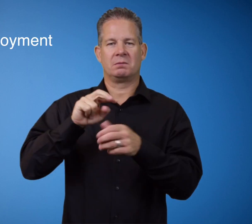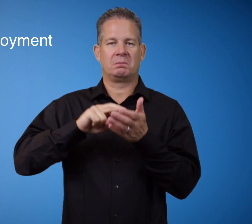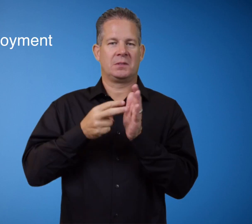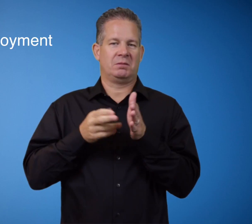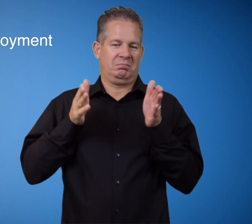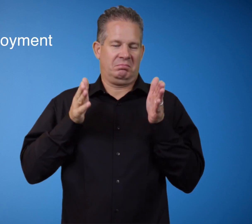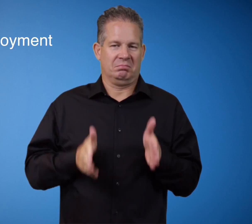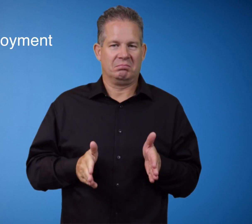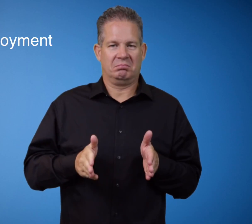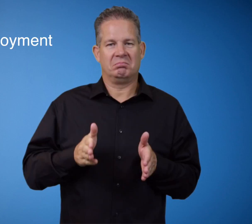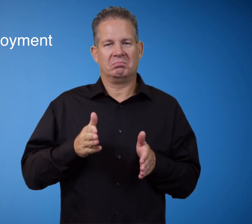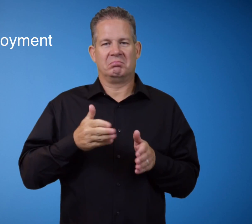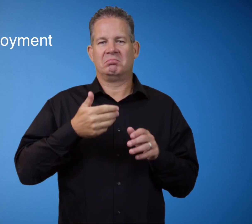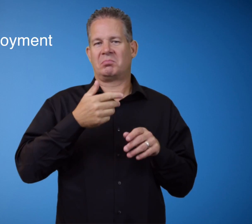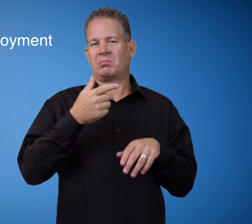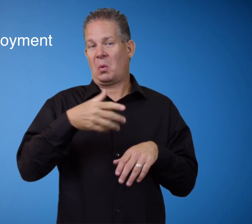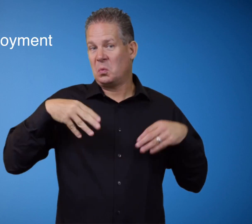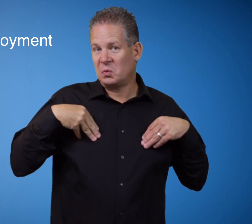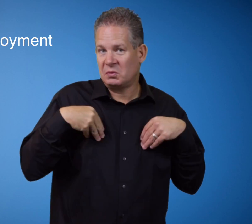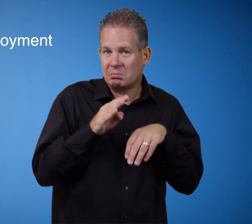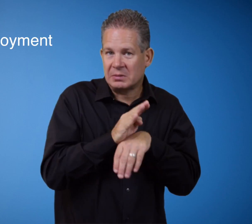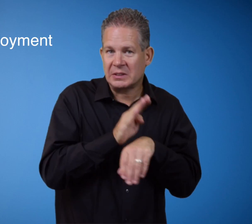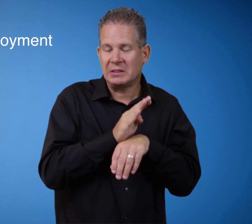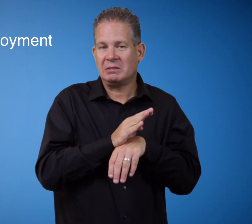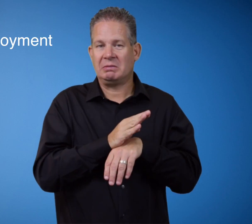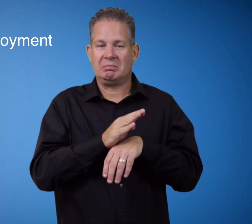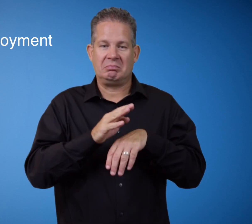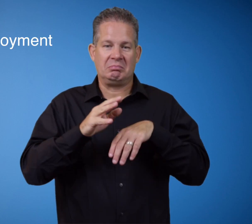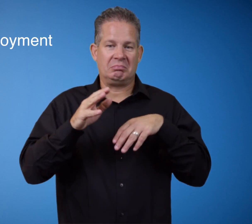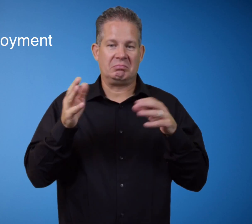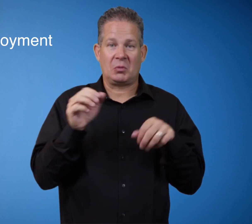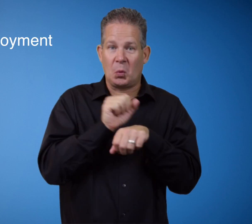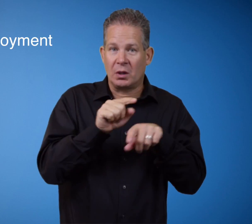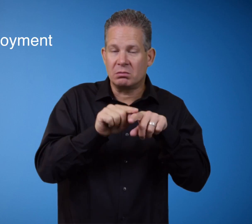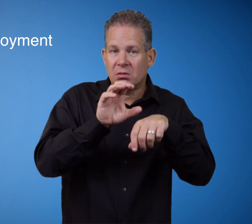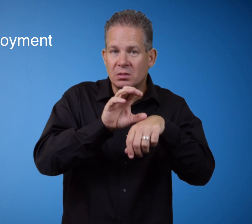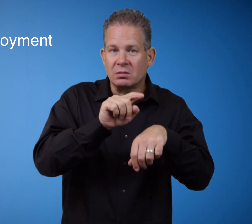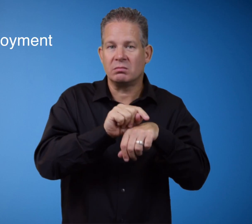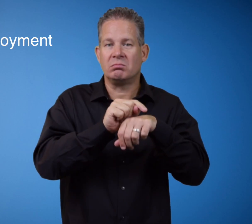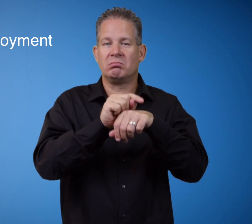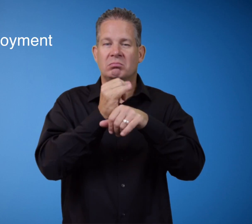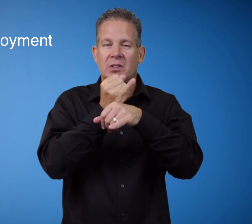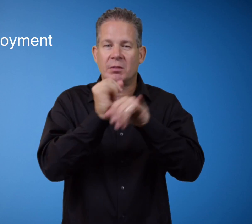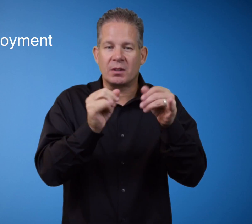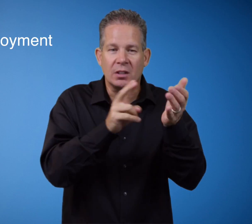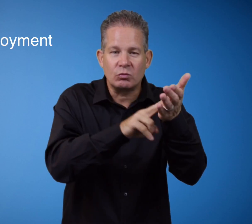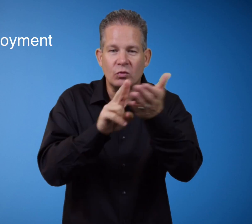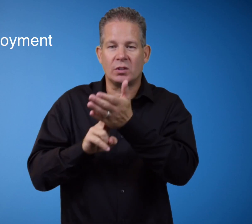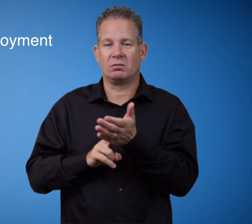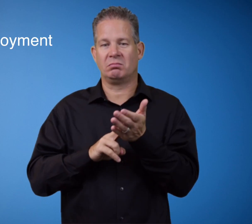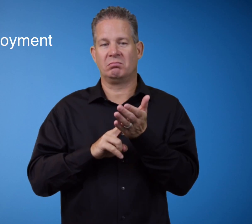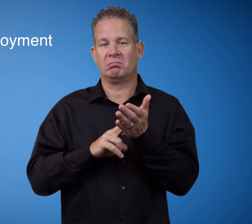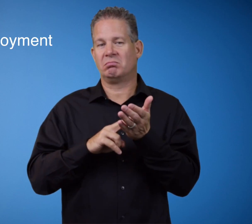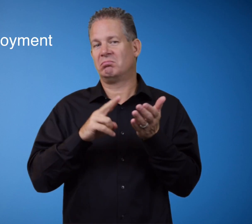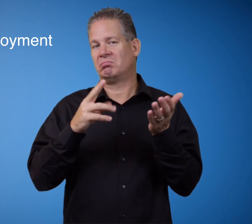This means that a person owns a business, works as a consultant or as an independent contractor,